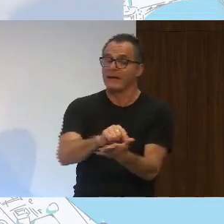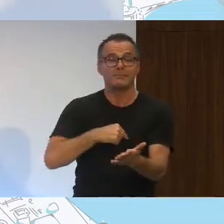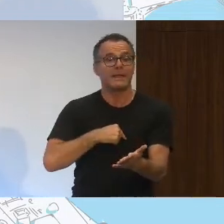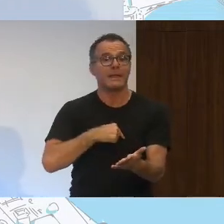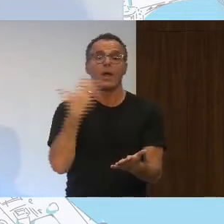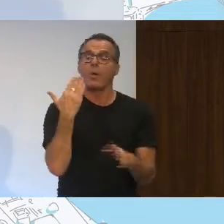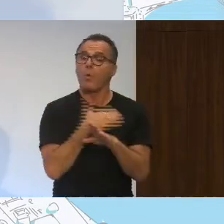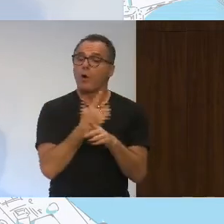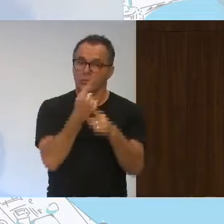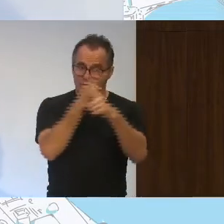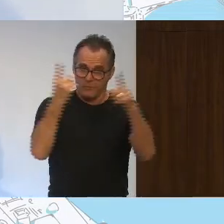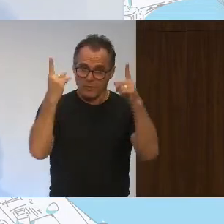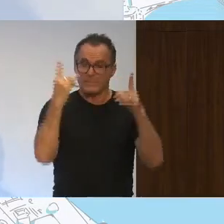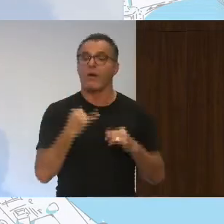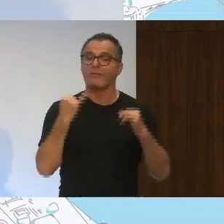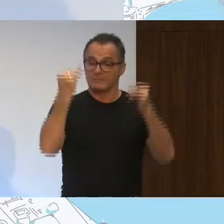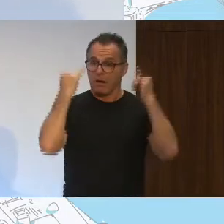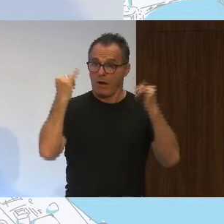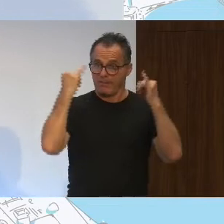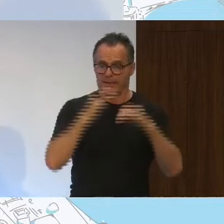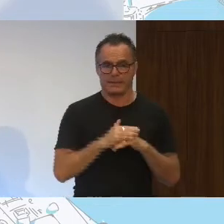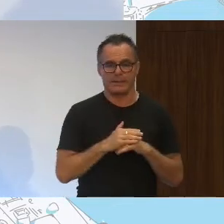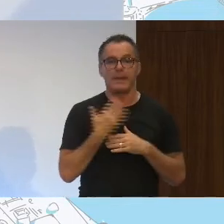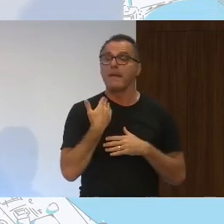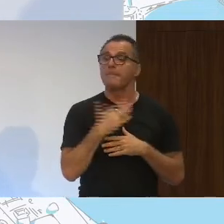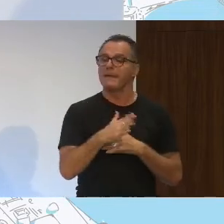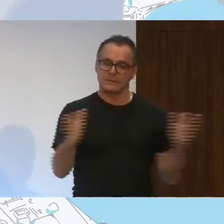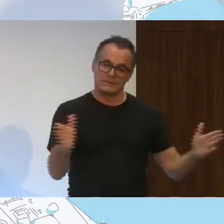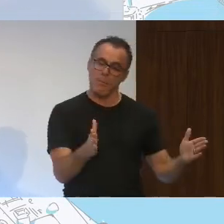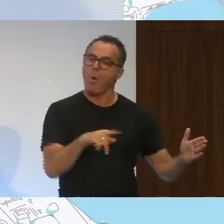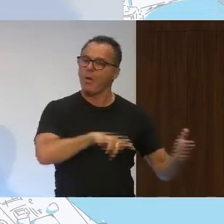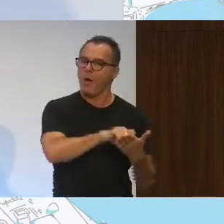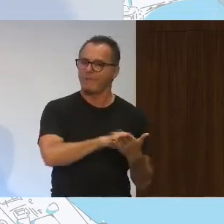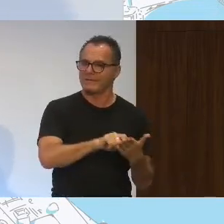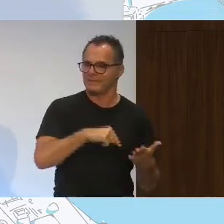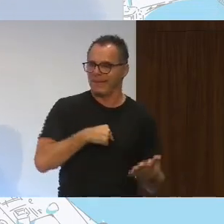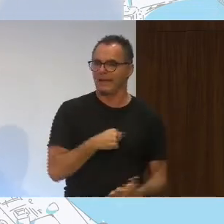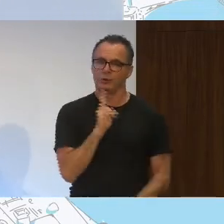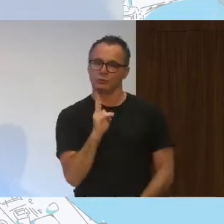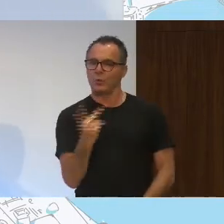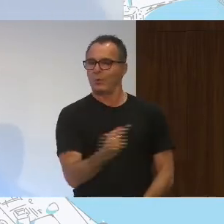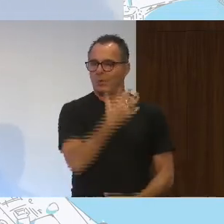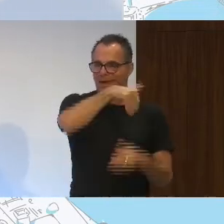and we used to have small offices and I shared mine with another colleague. And in that office I had an old recliner chair.